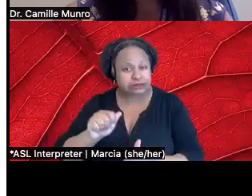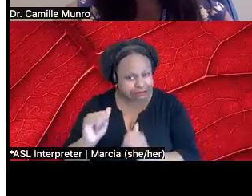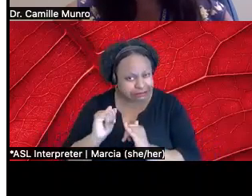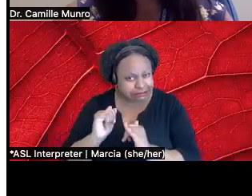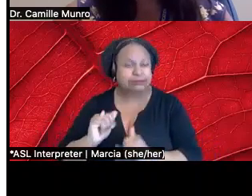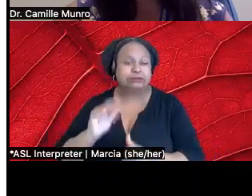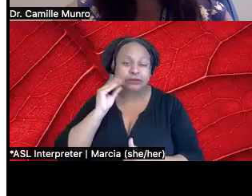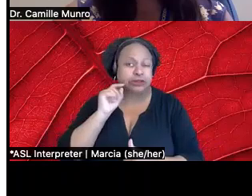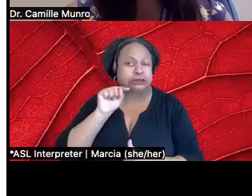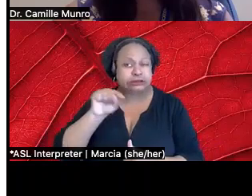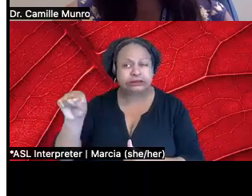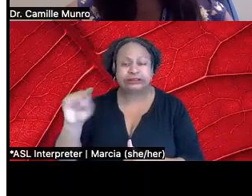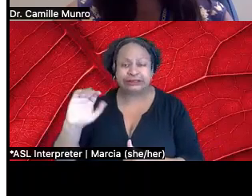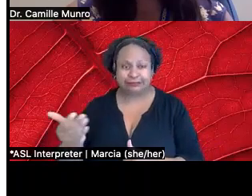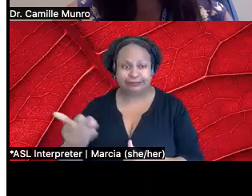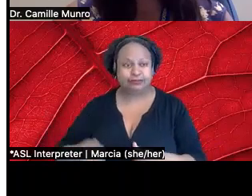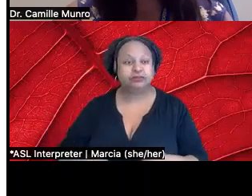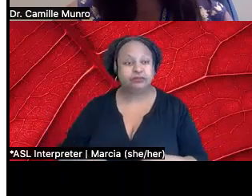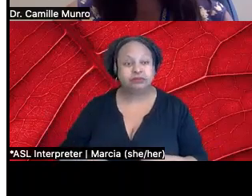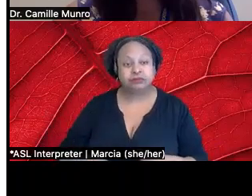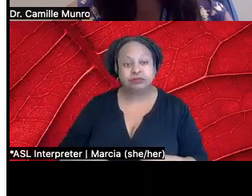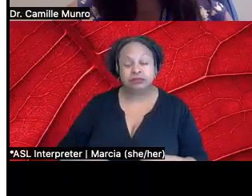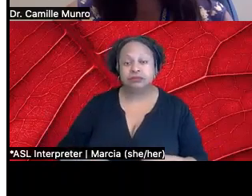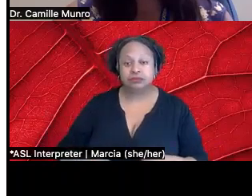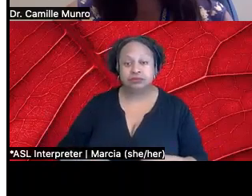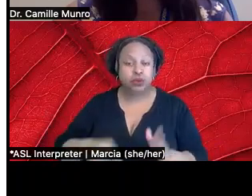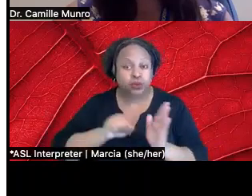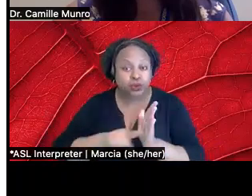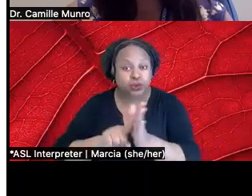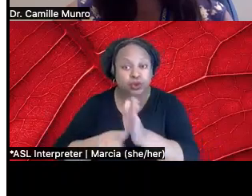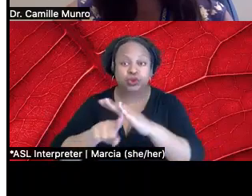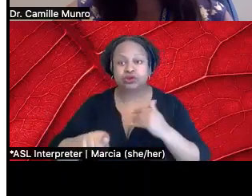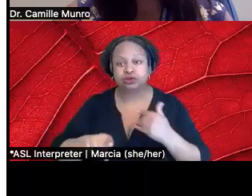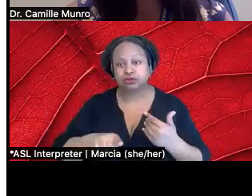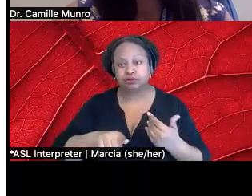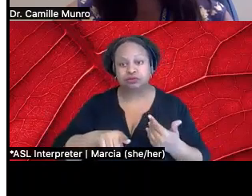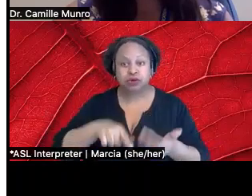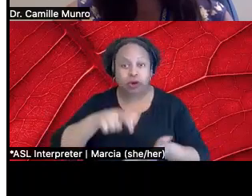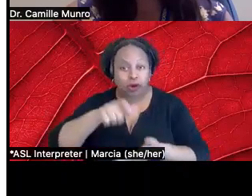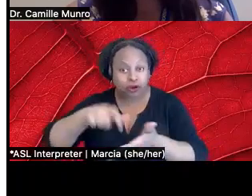The existing literature supports that a lot of these barriers are frequently reported.